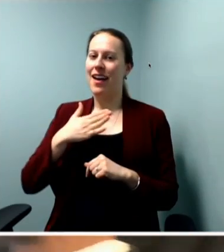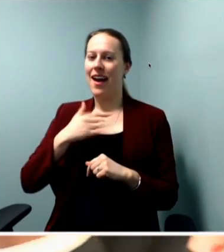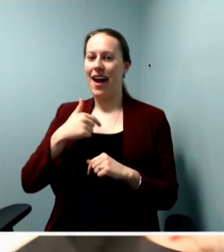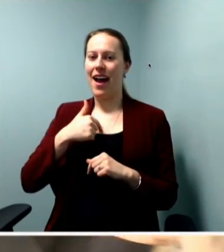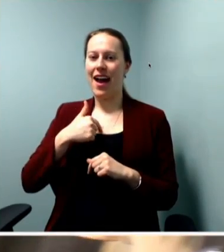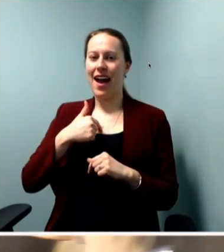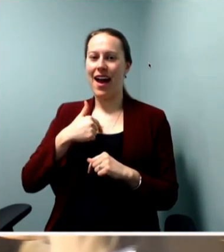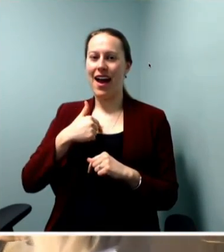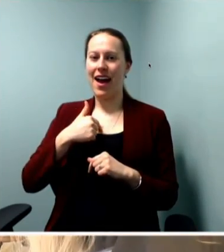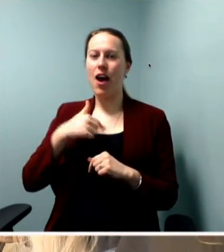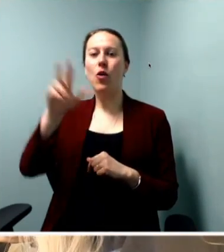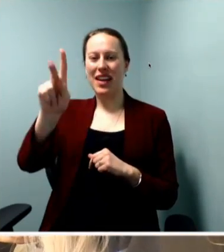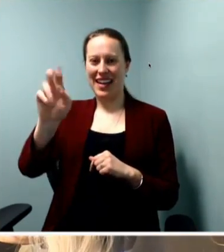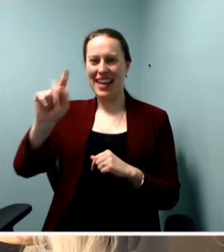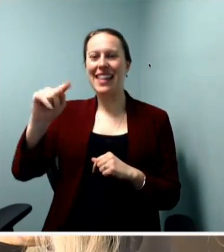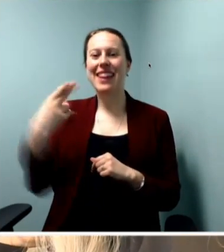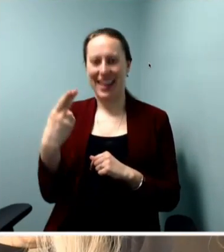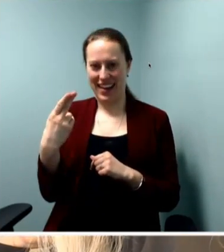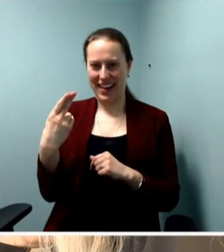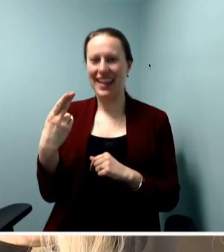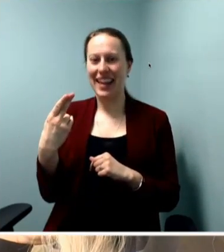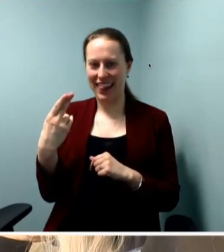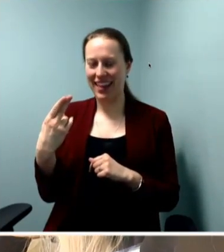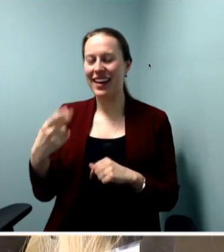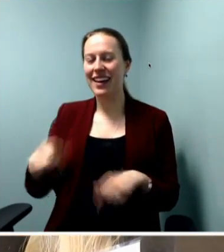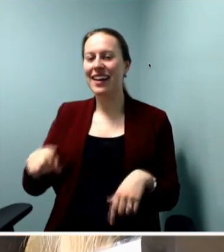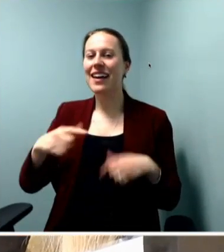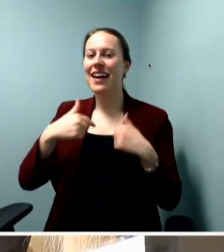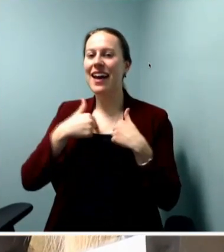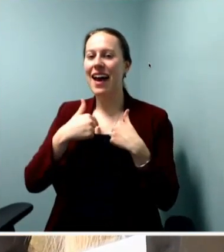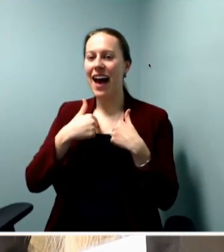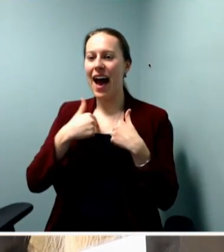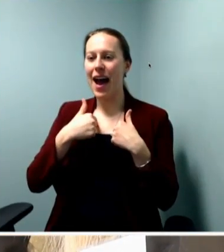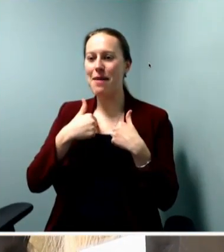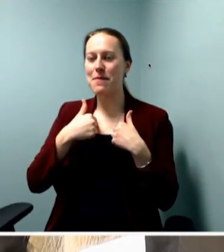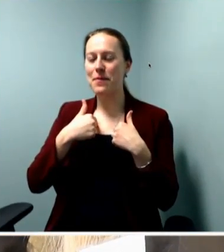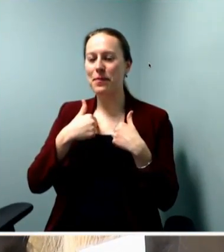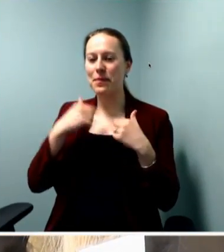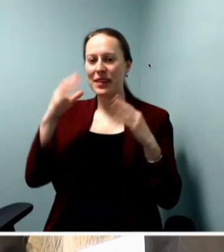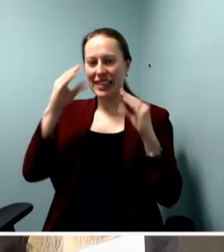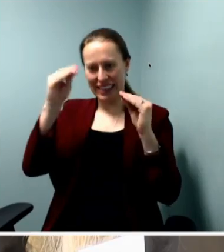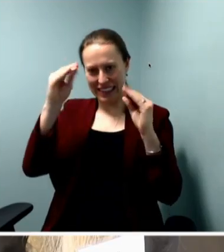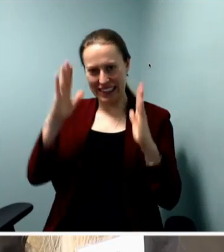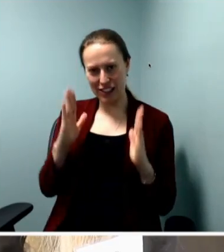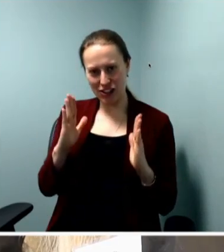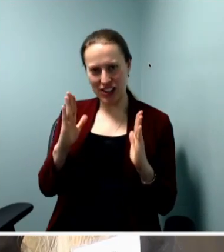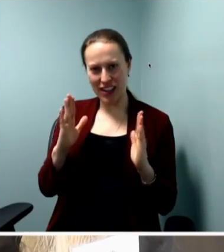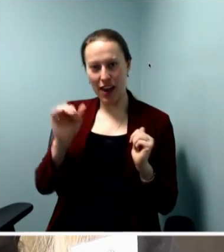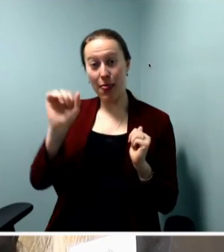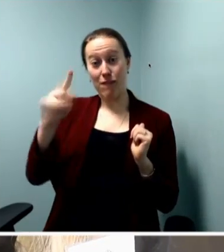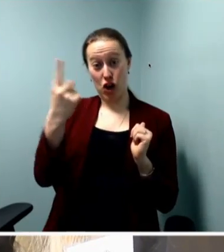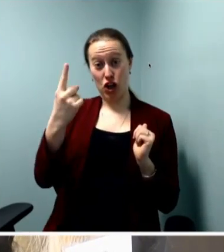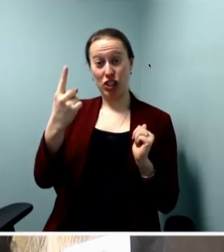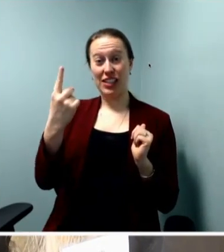and being the first black child in an all-white school and the only one with a disability,